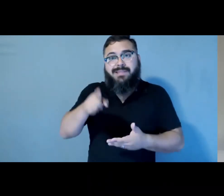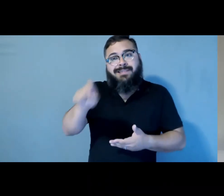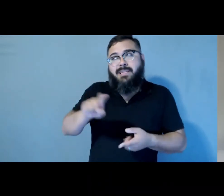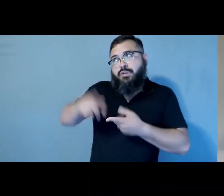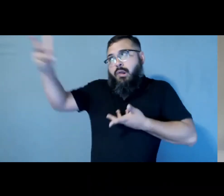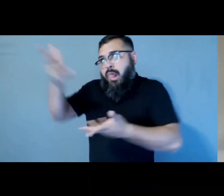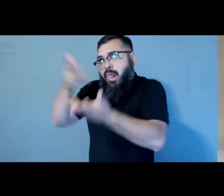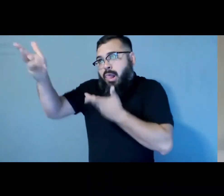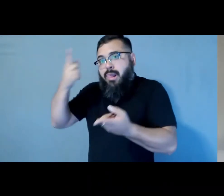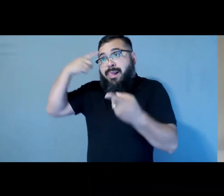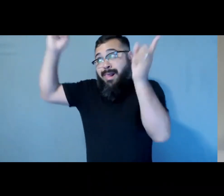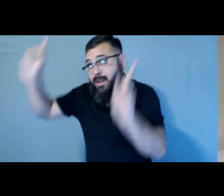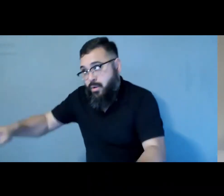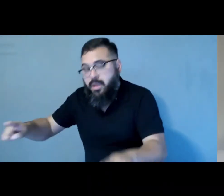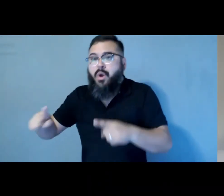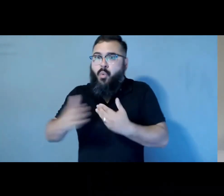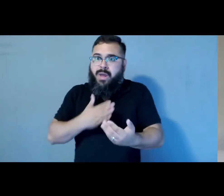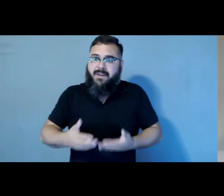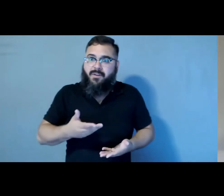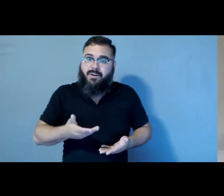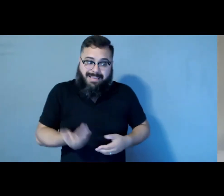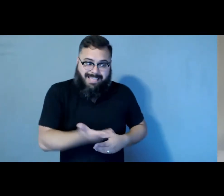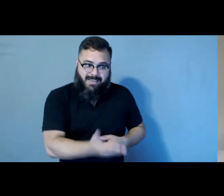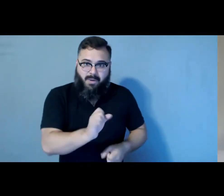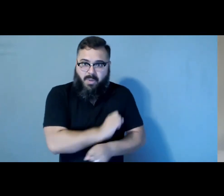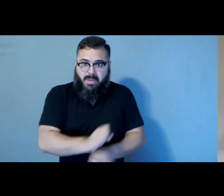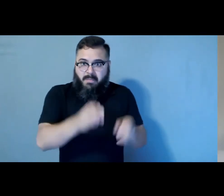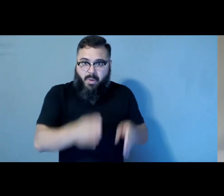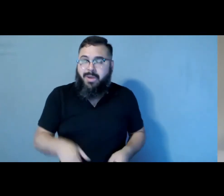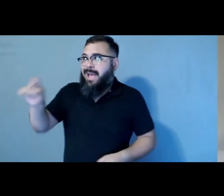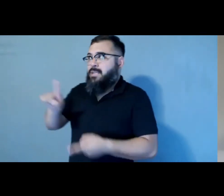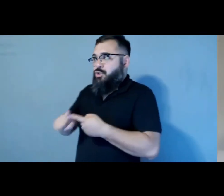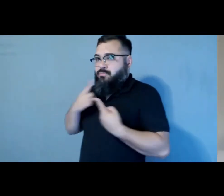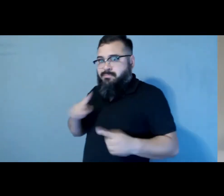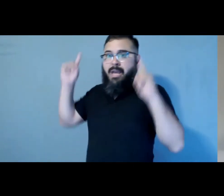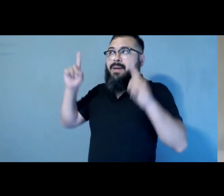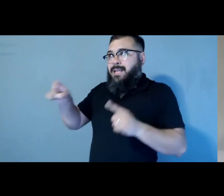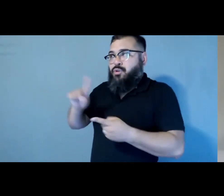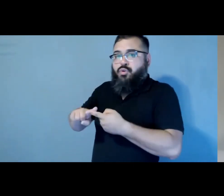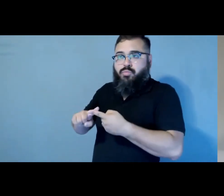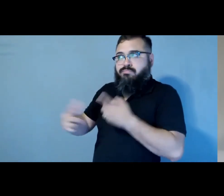with the employee has to be effective, it has to work. So it doesn't necessarily have to be the accommodation